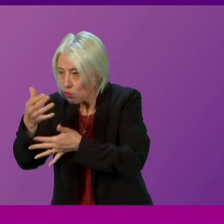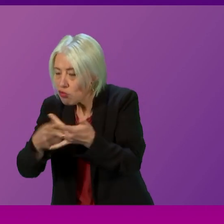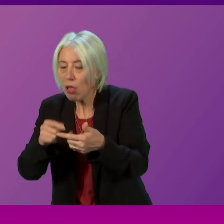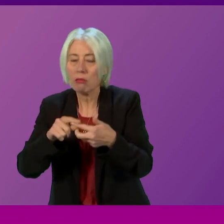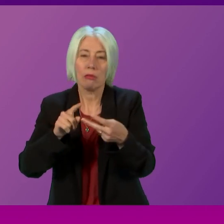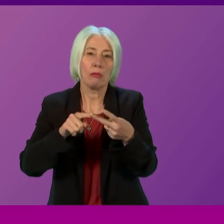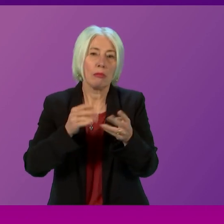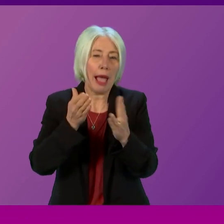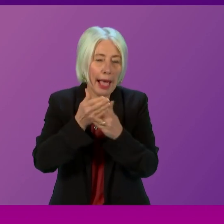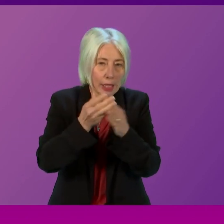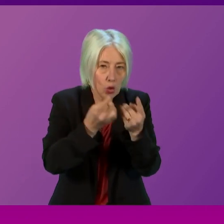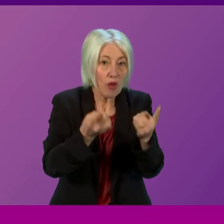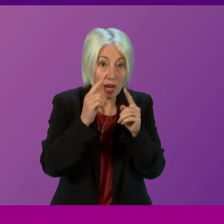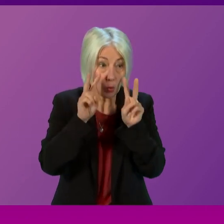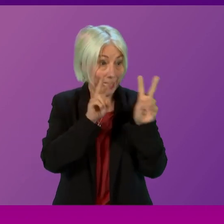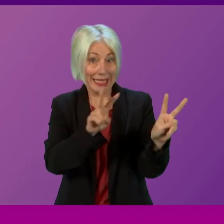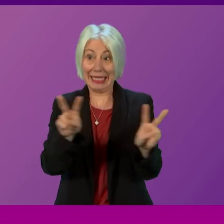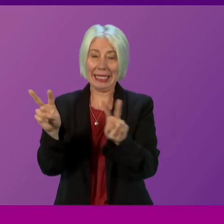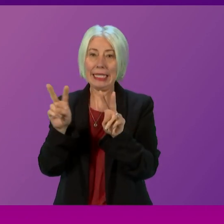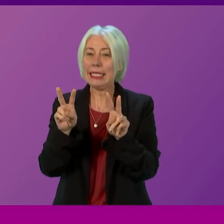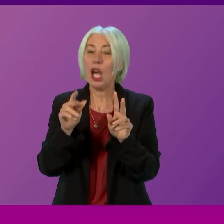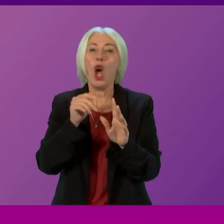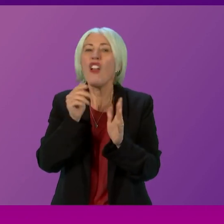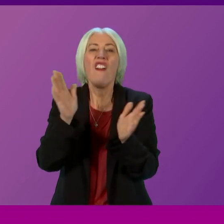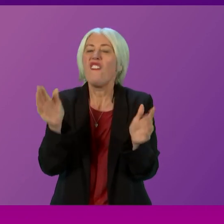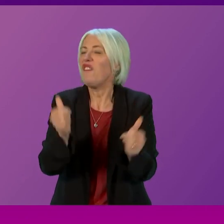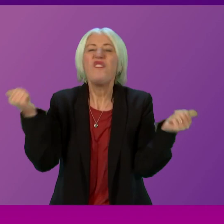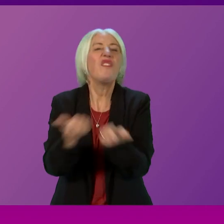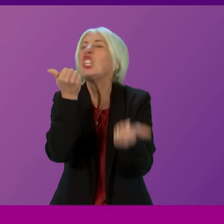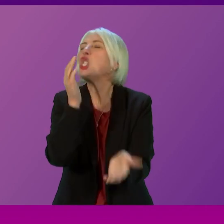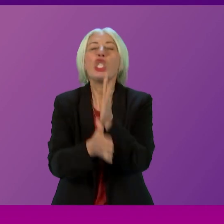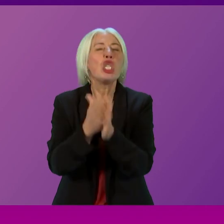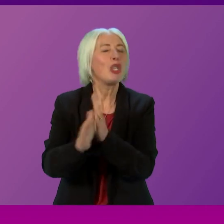to university. It is not yet “Job done”, which is why I stand by everything that I